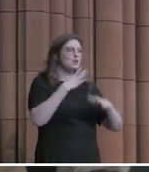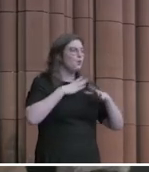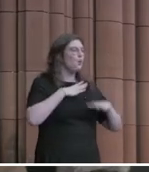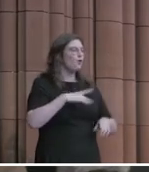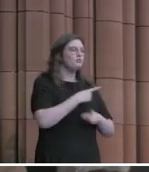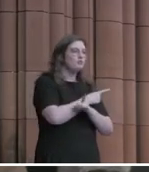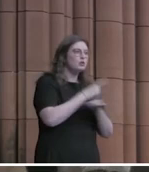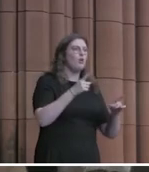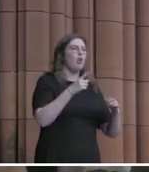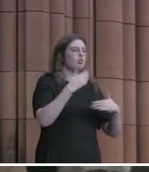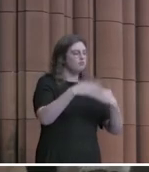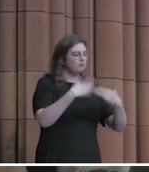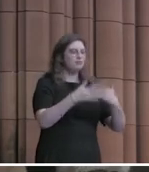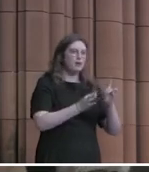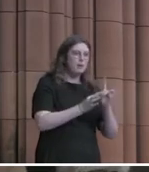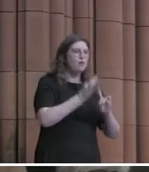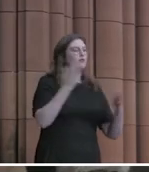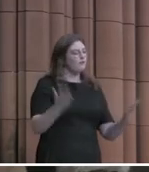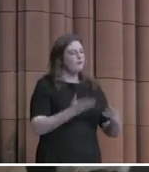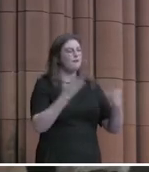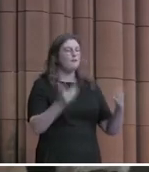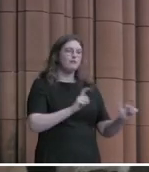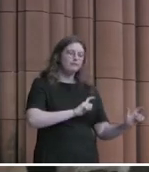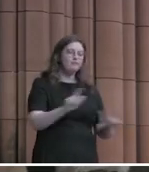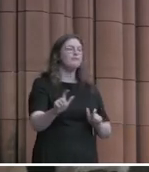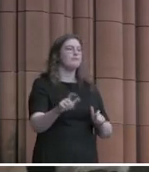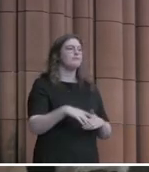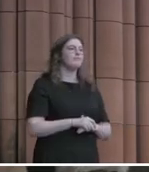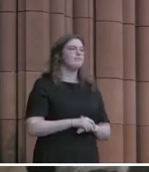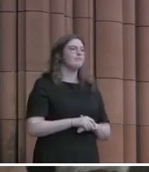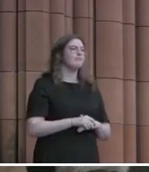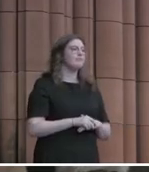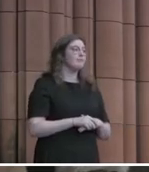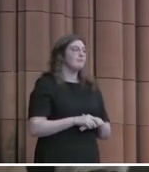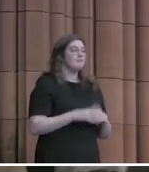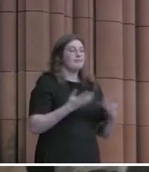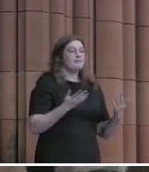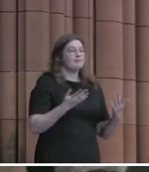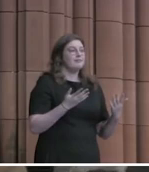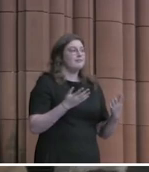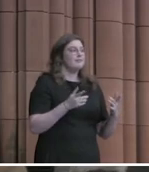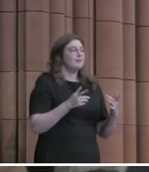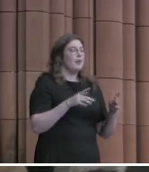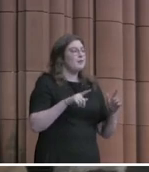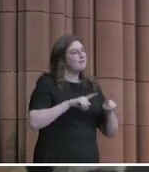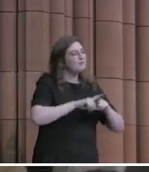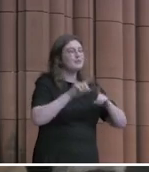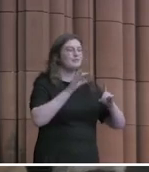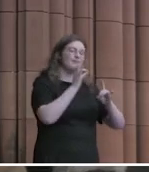and be better than you would ever thought you would be. And you would have to say that really what the most special part of this day is,